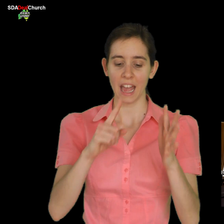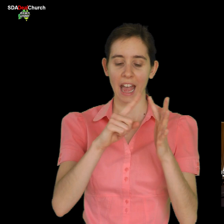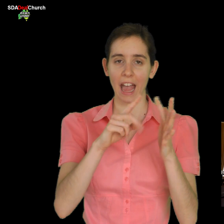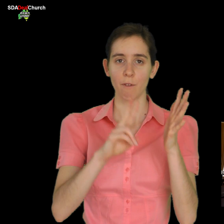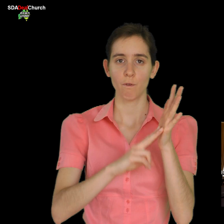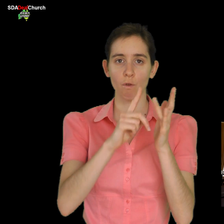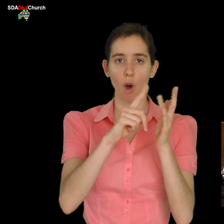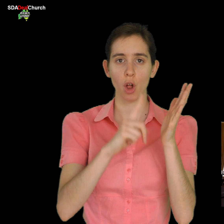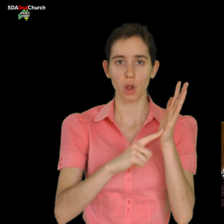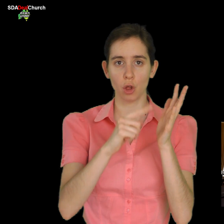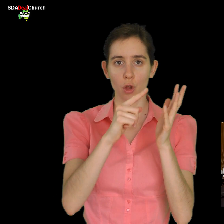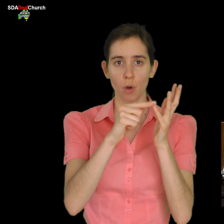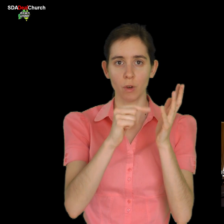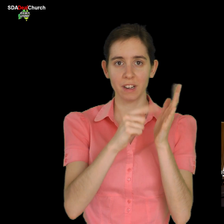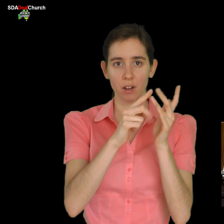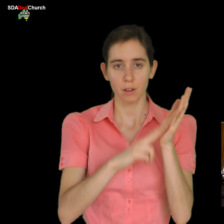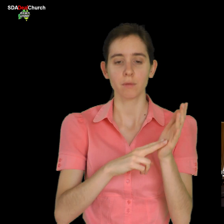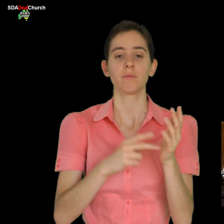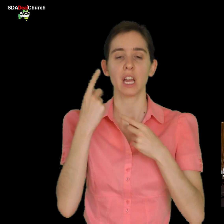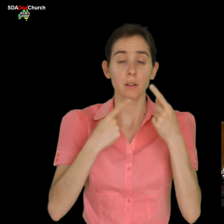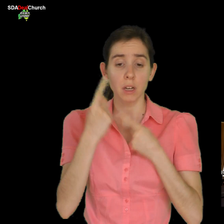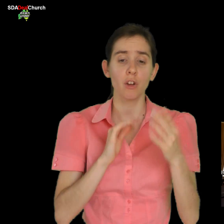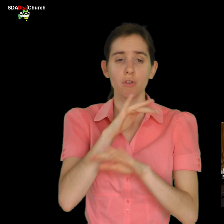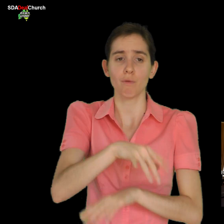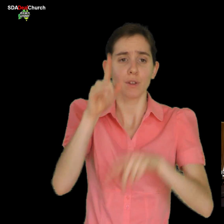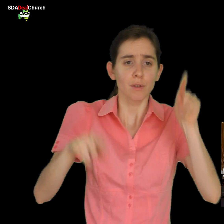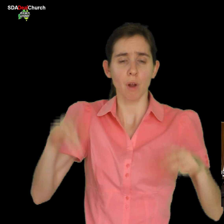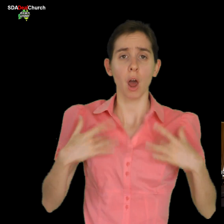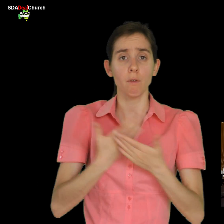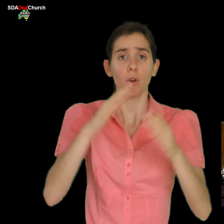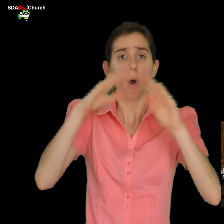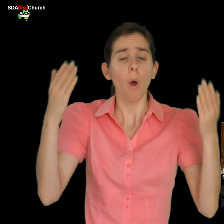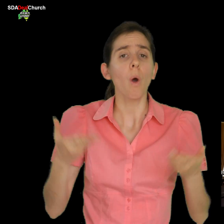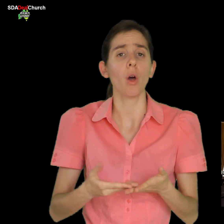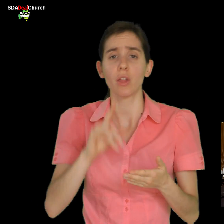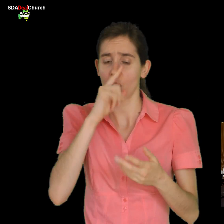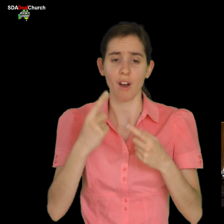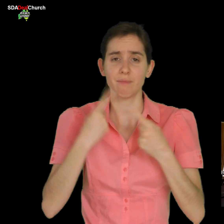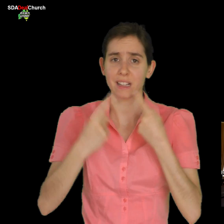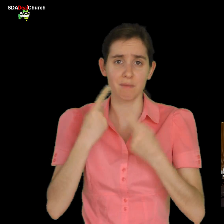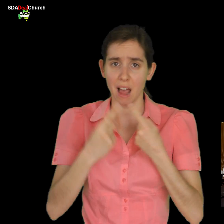Evolutions explanation for all the varied life forms on earth is not possible. That's the view of a growing